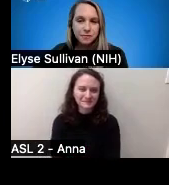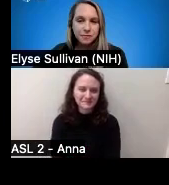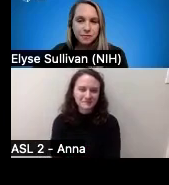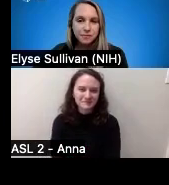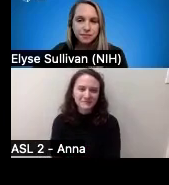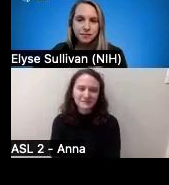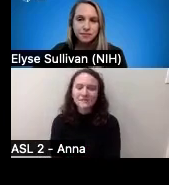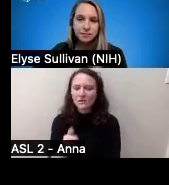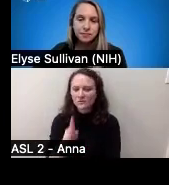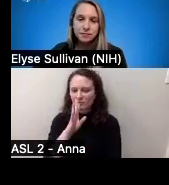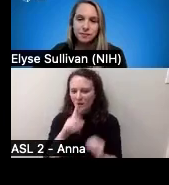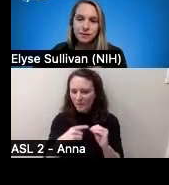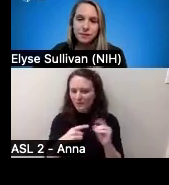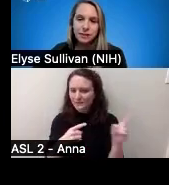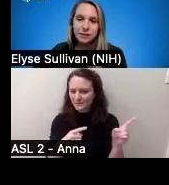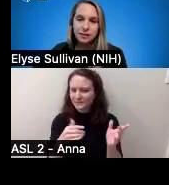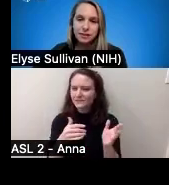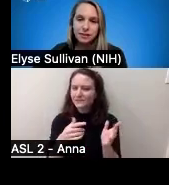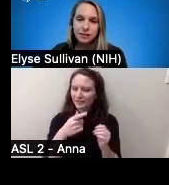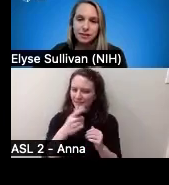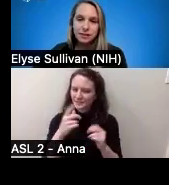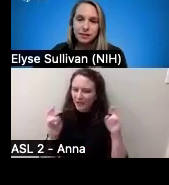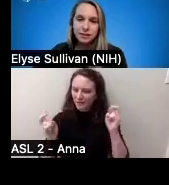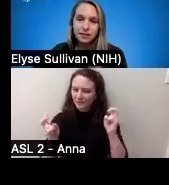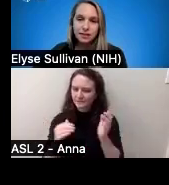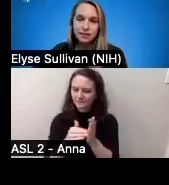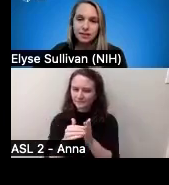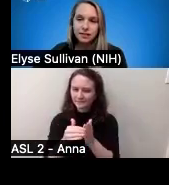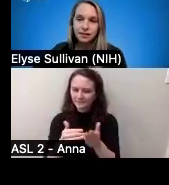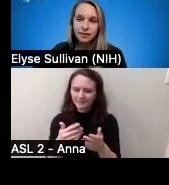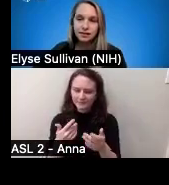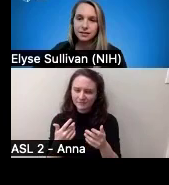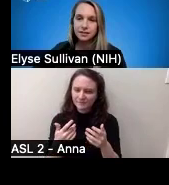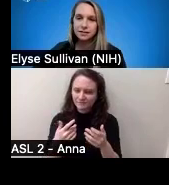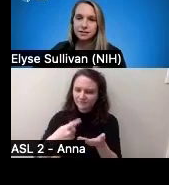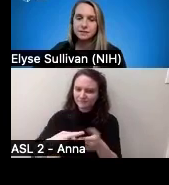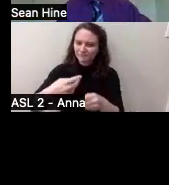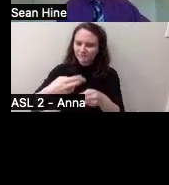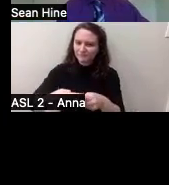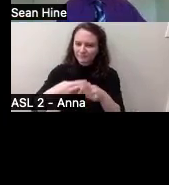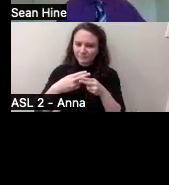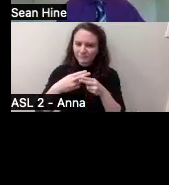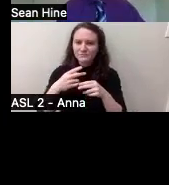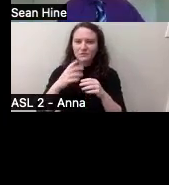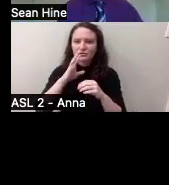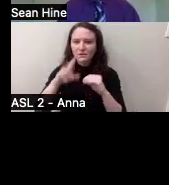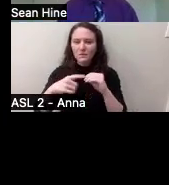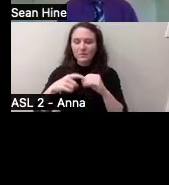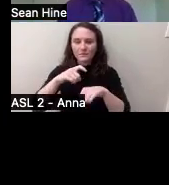so we wanted to go over it just really quickly and having to do with the timing of ESI status and some reminders.